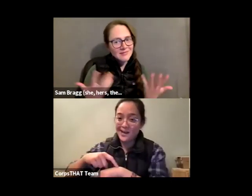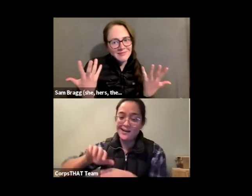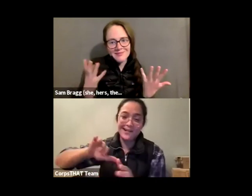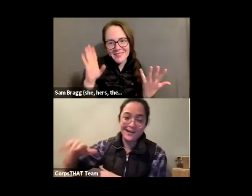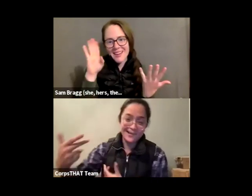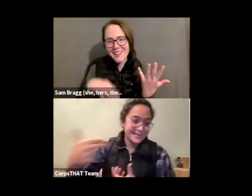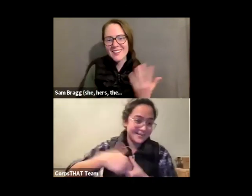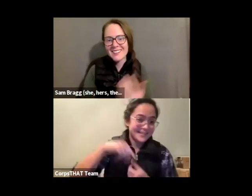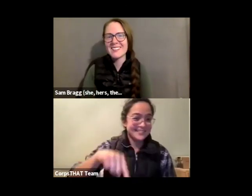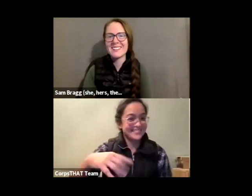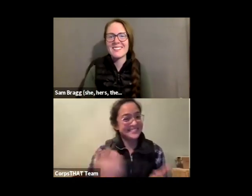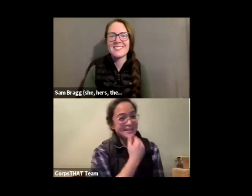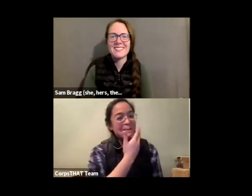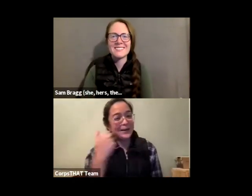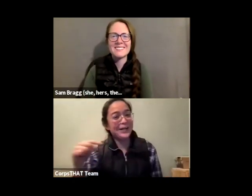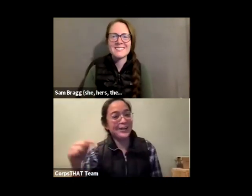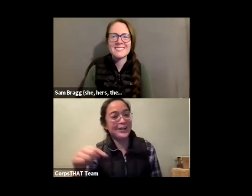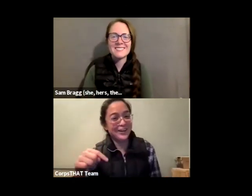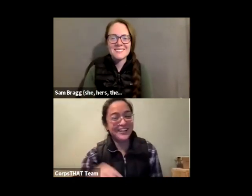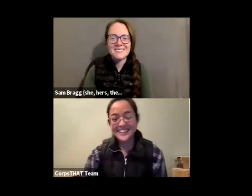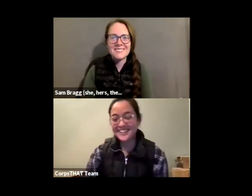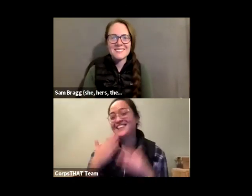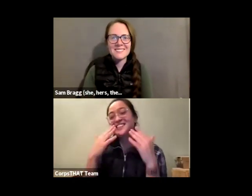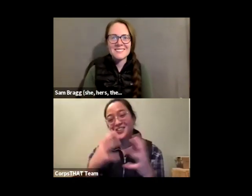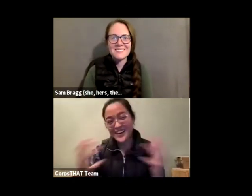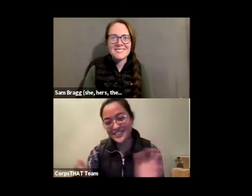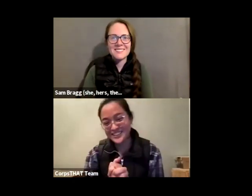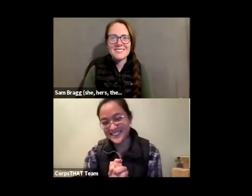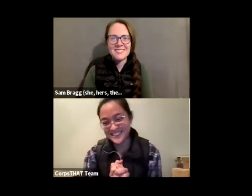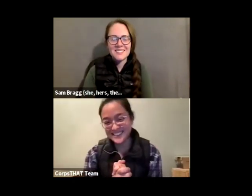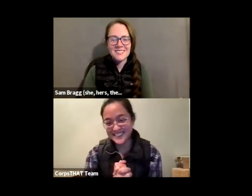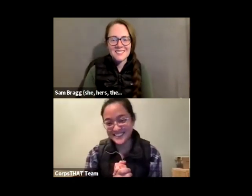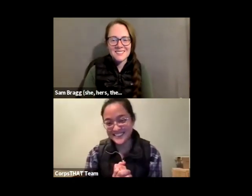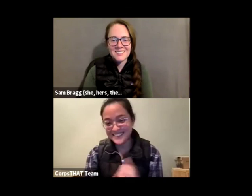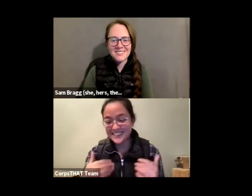especially giving up watching the super bowl to watch Sam’s presentation honestly i think this is